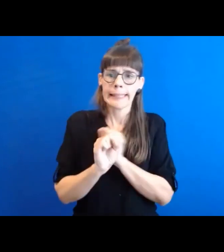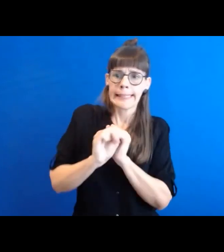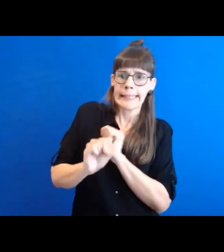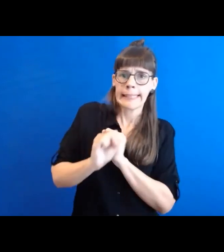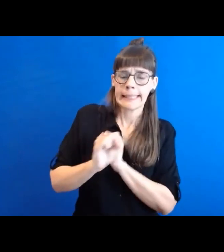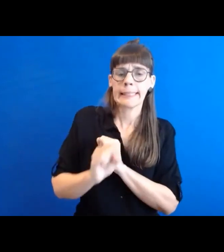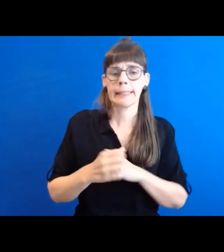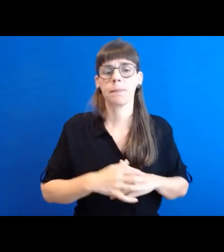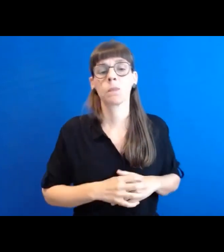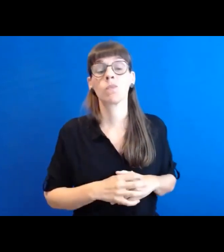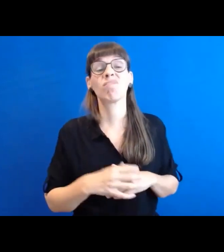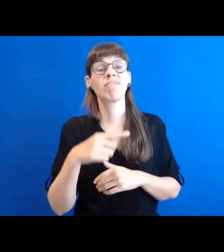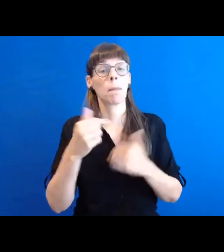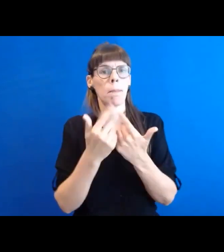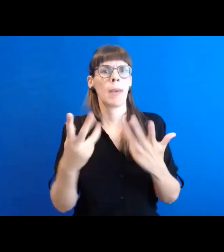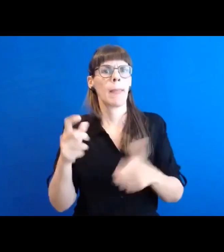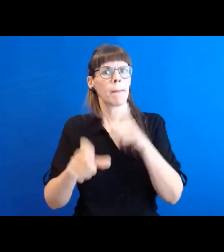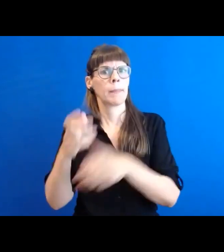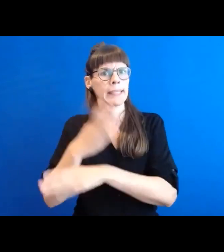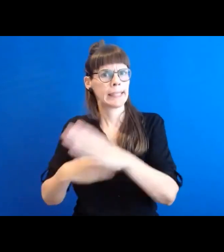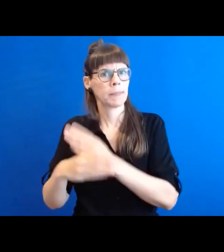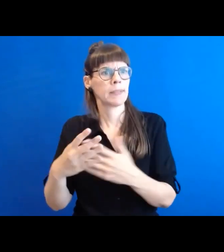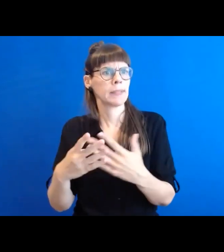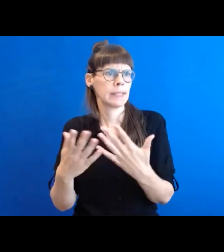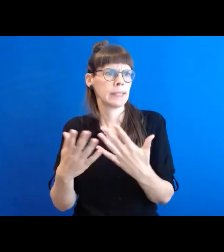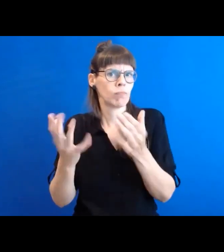s in sanitation aspect, a lot of